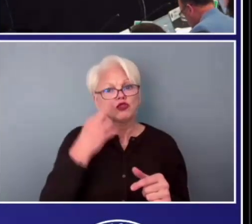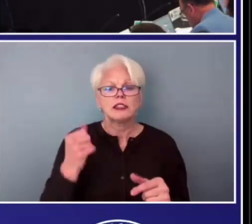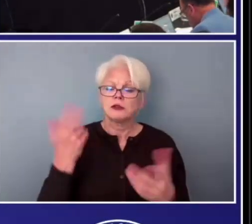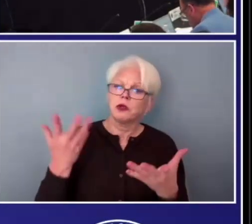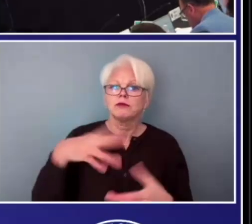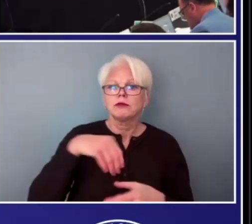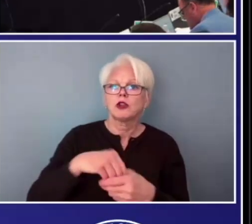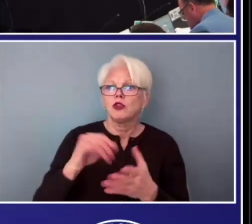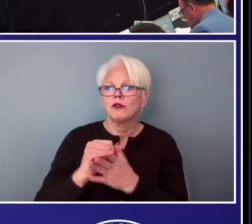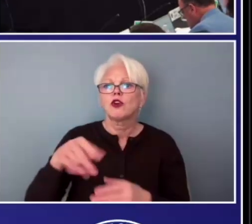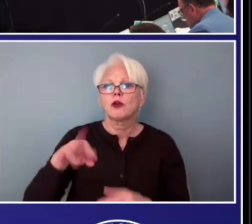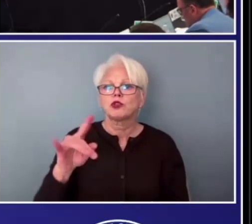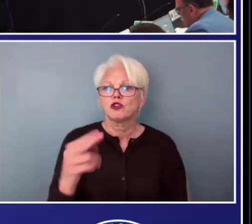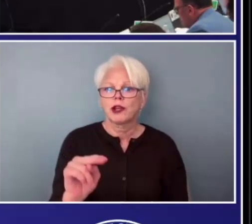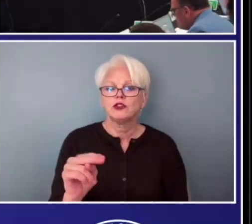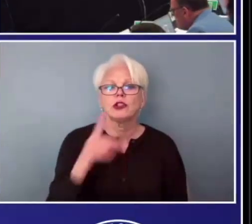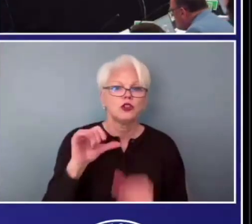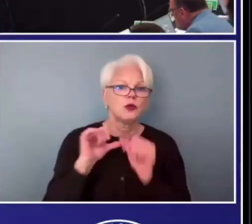proration to continue within this program.